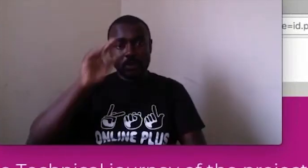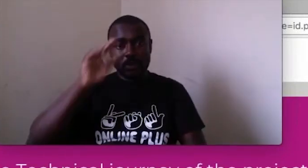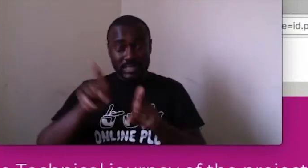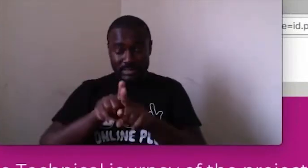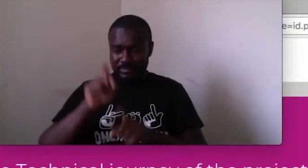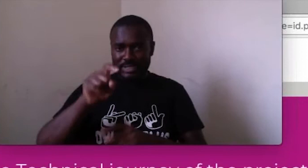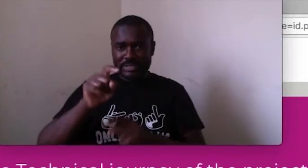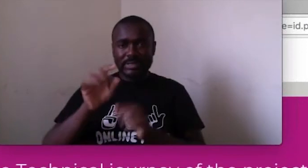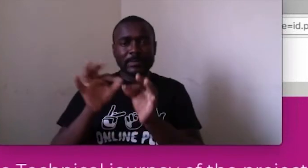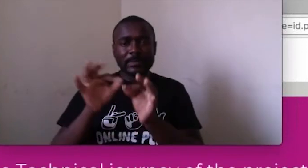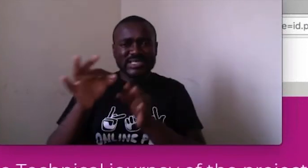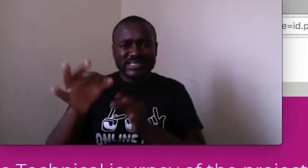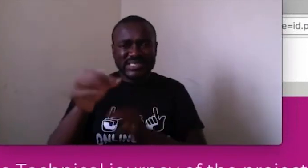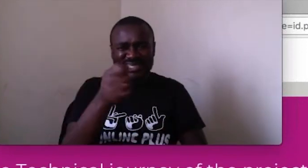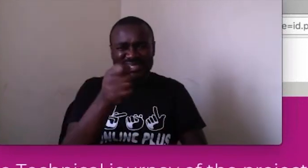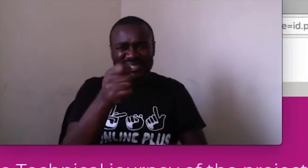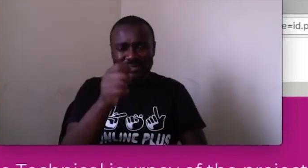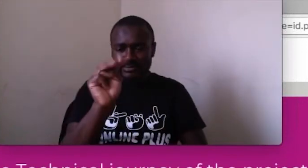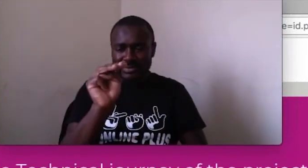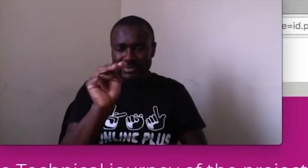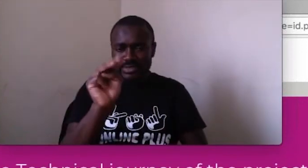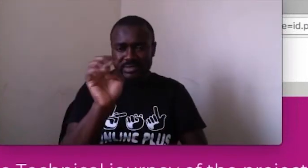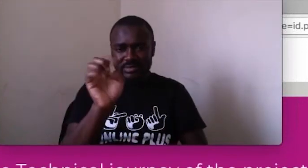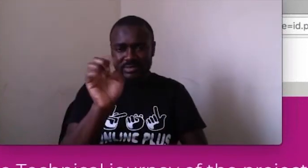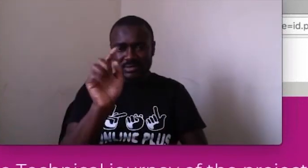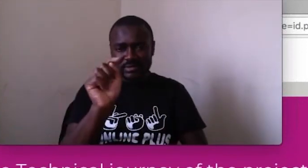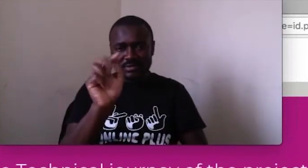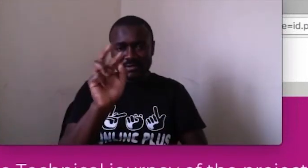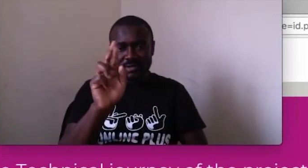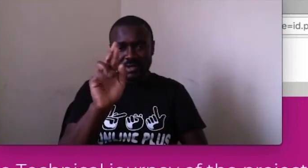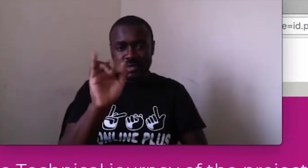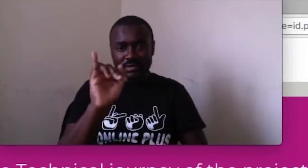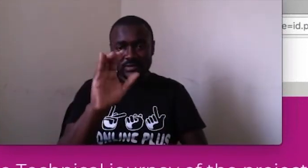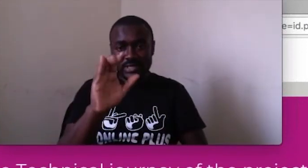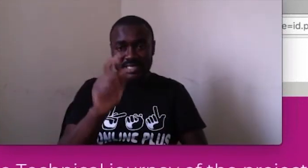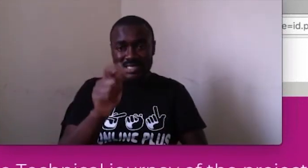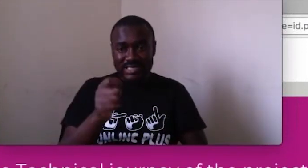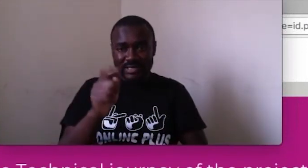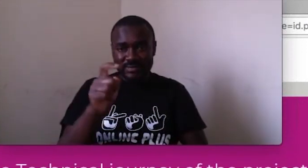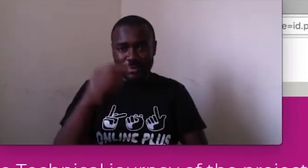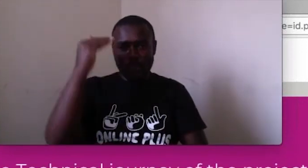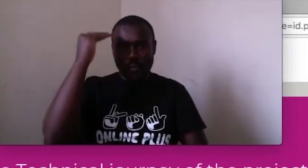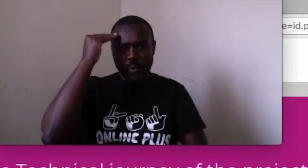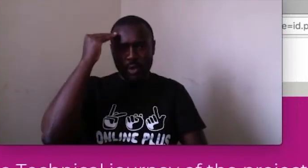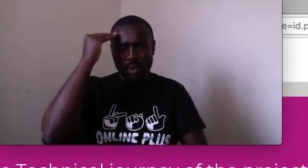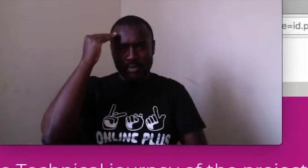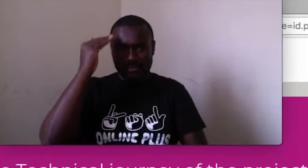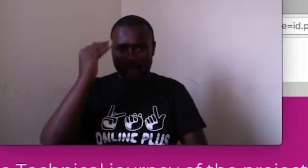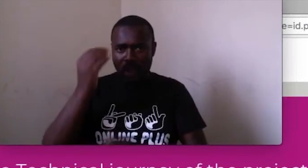you need to know all that, also how to measure your key metric success